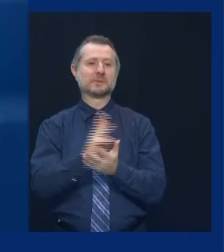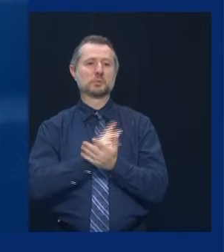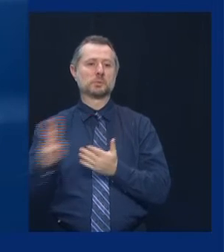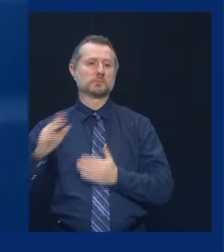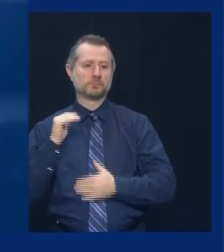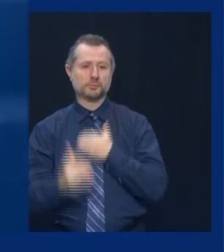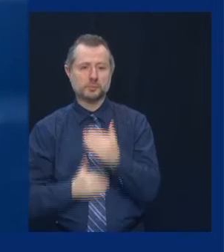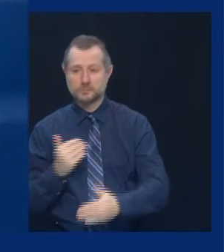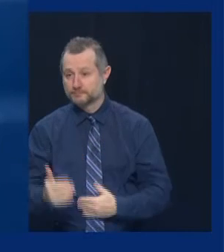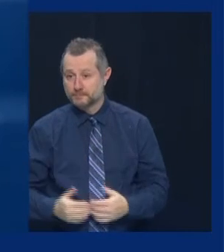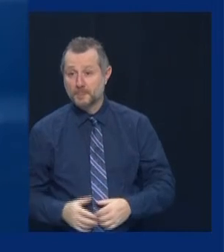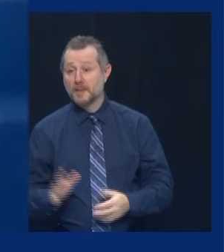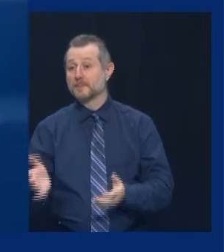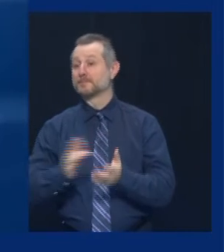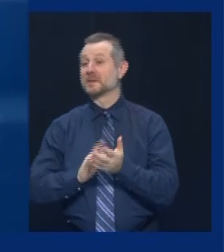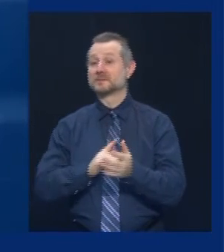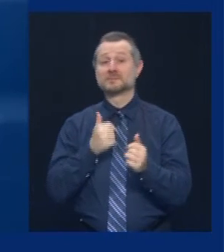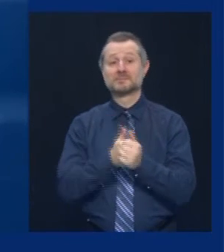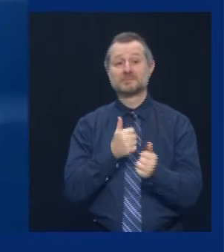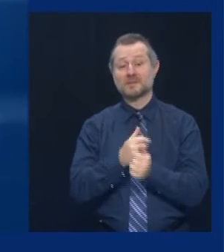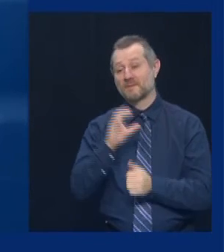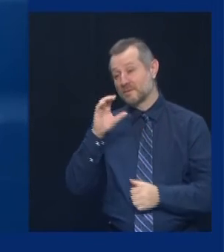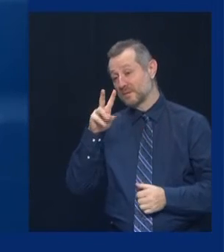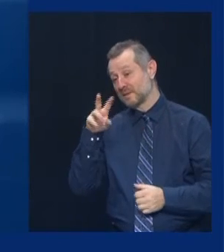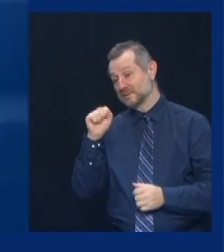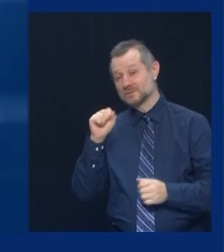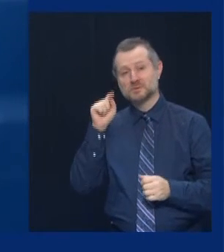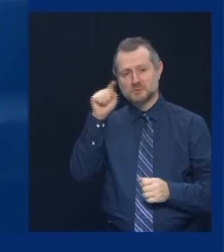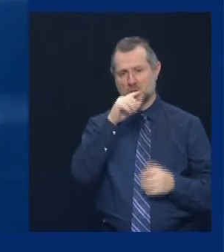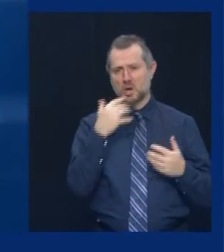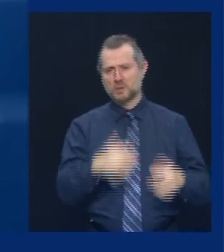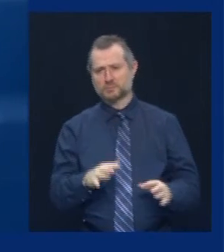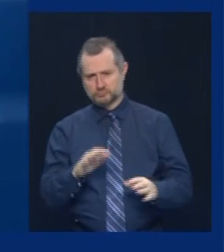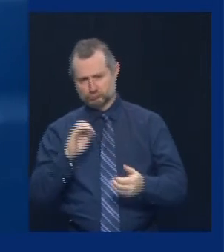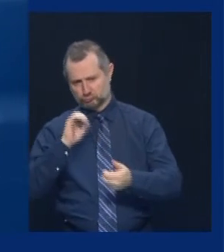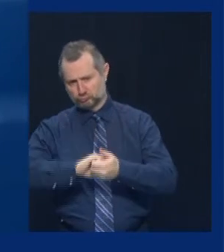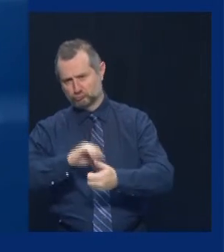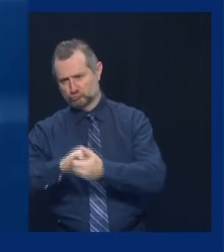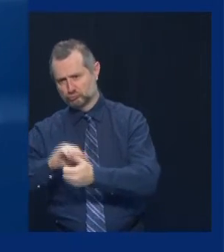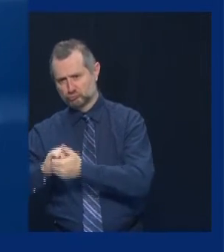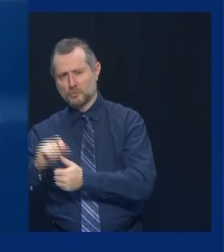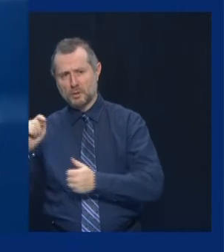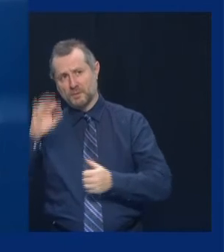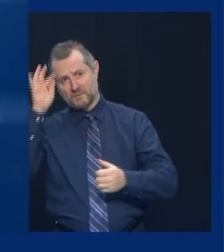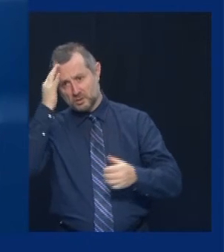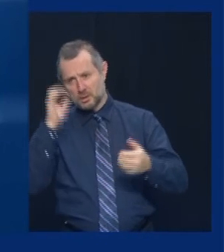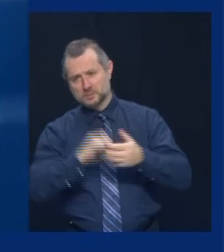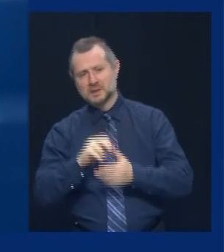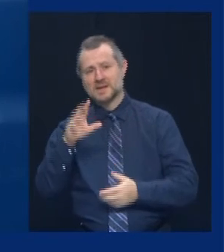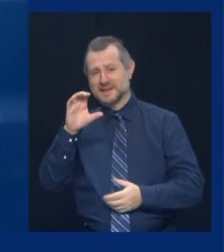TOTAL PROGRAM IS SUPPOSED TO BE SIX WEEKS.